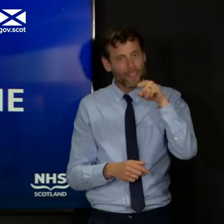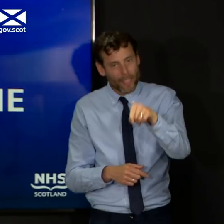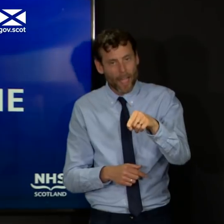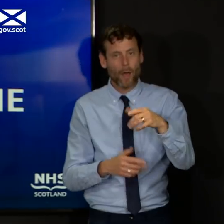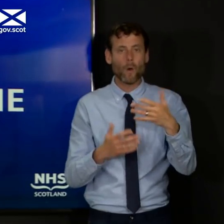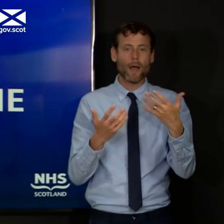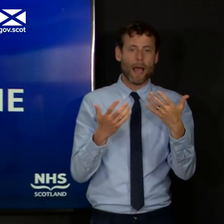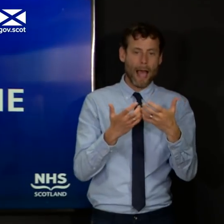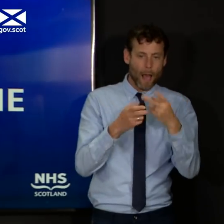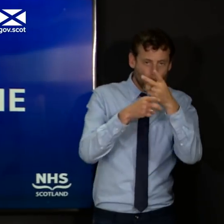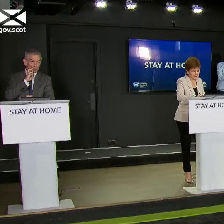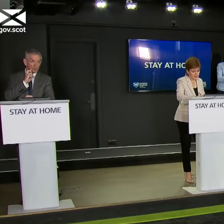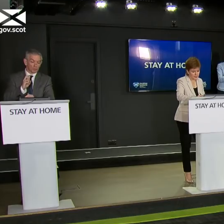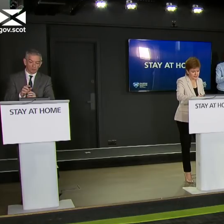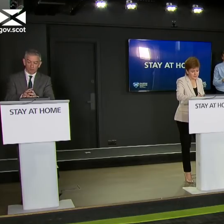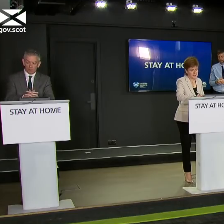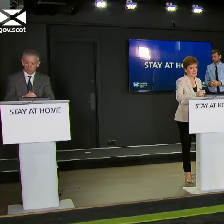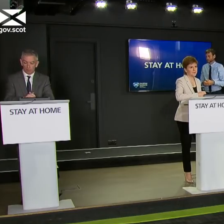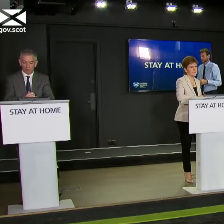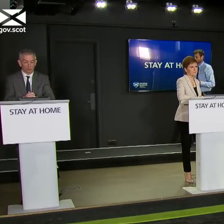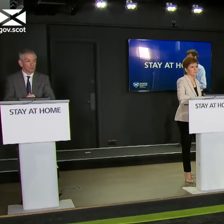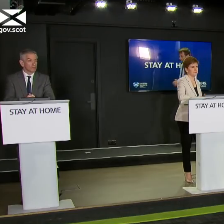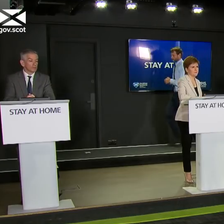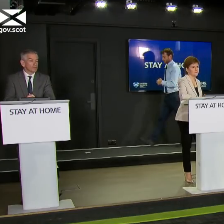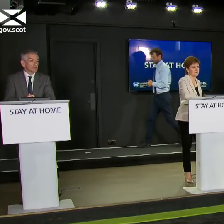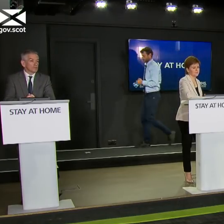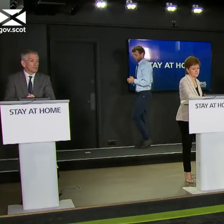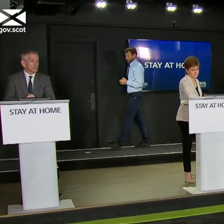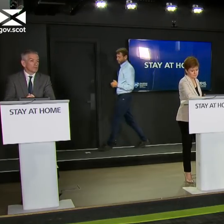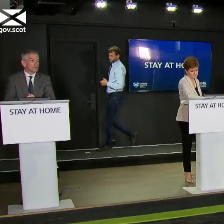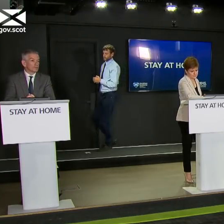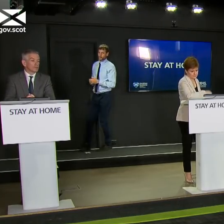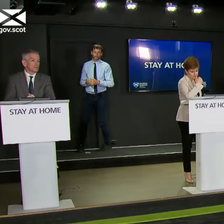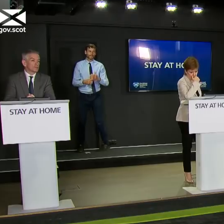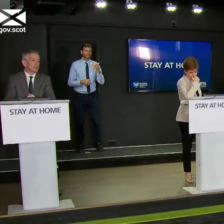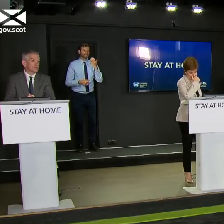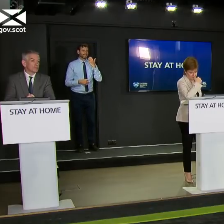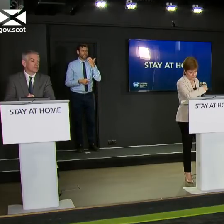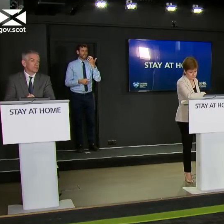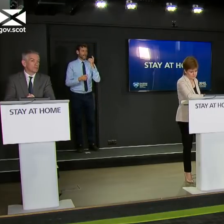are looked after. Michael Blackley from the Daily Mail.